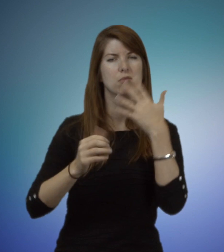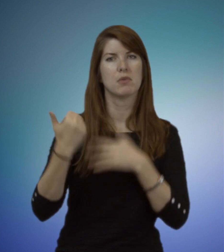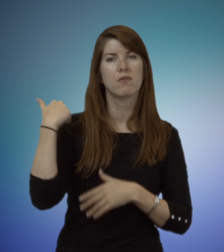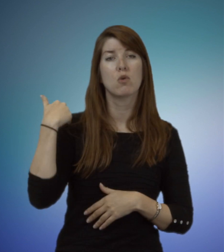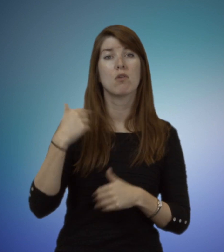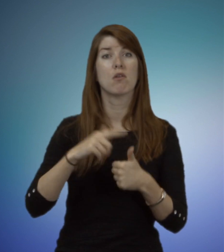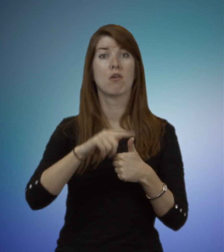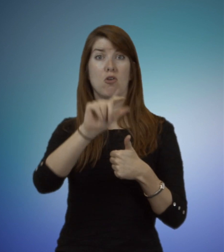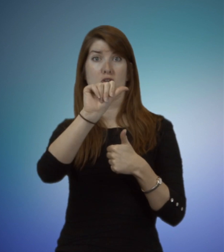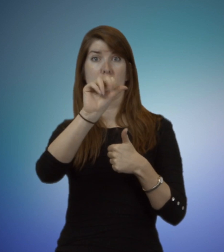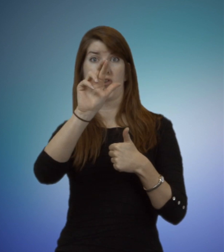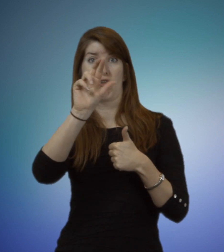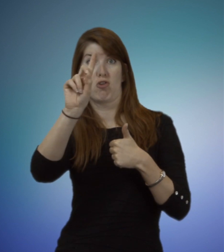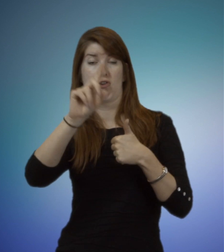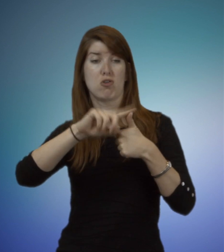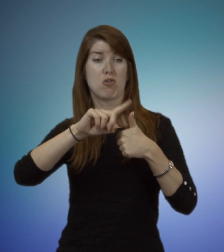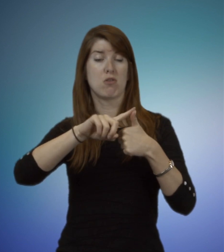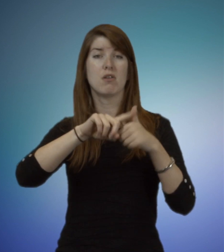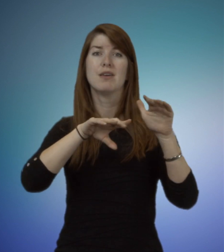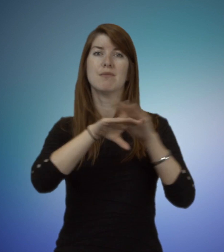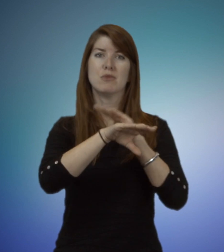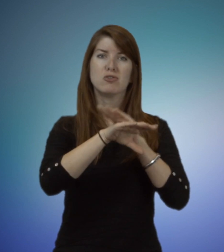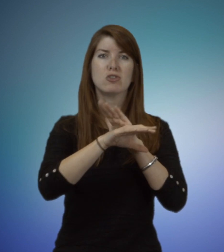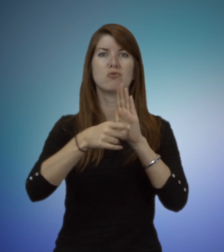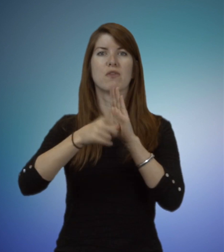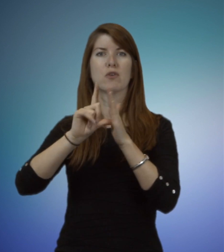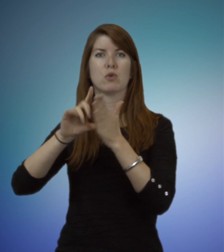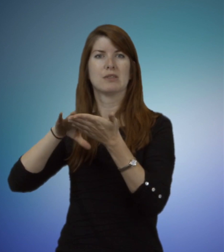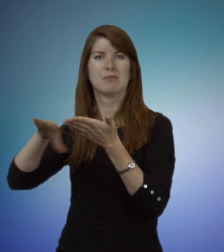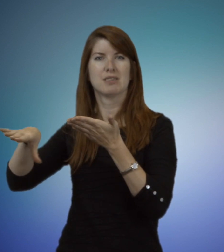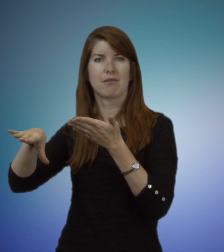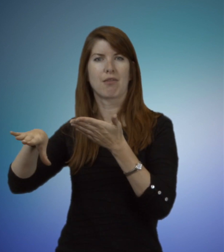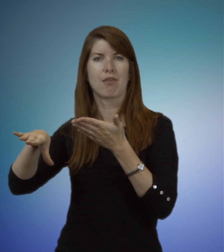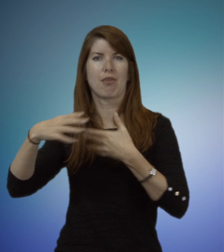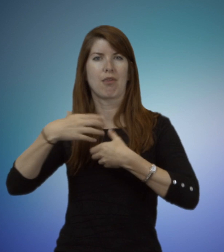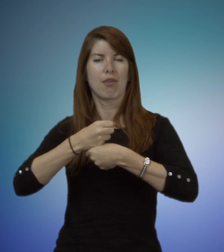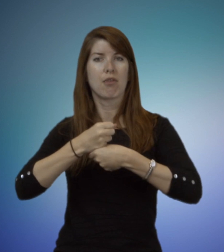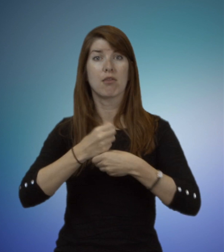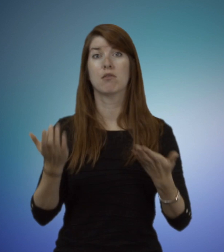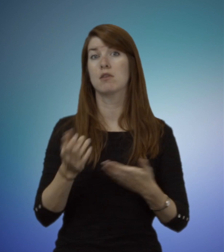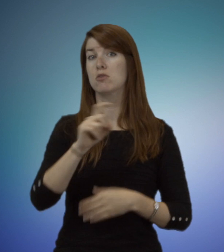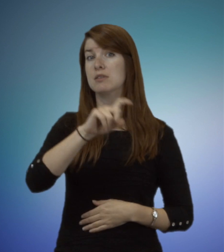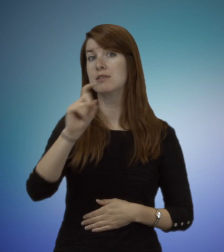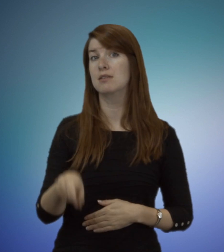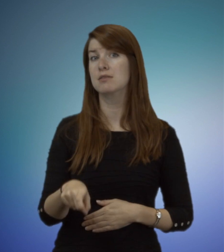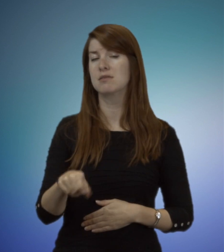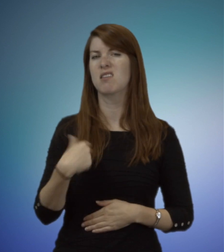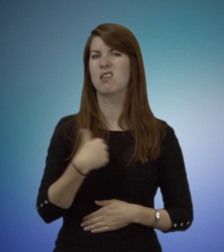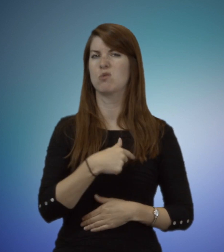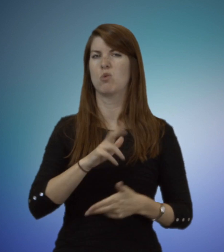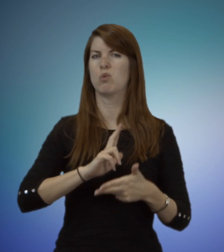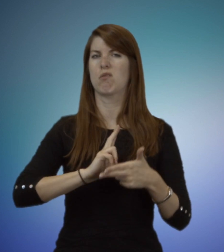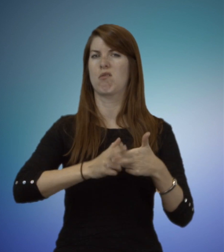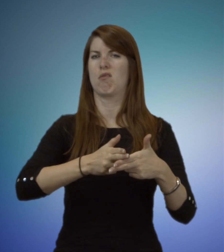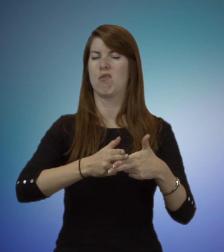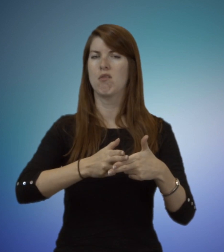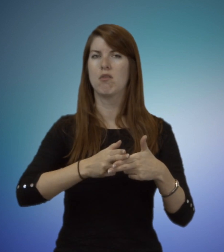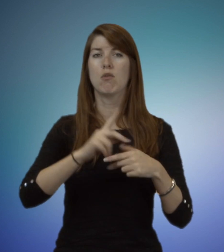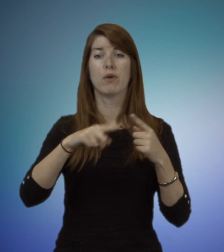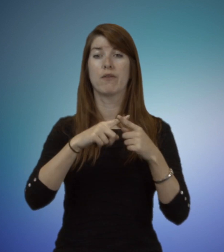and ARD refers to admission, review, or dismissal. And here in Texas, that is what we call when a committee comes together